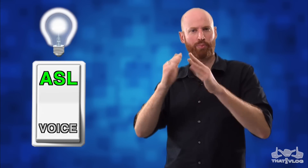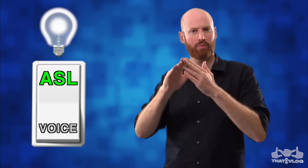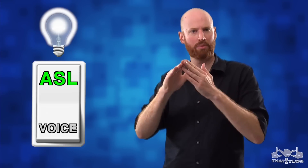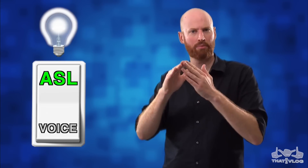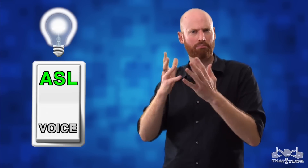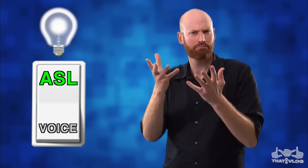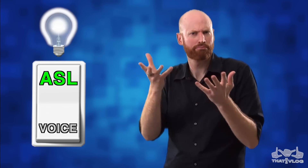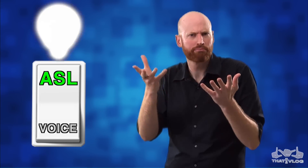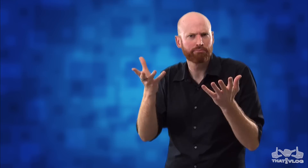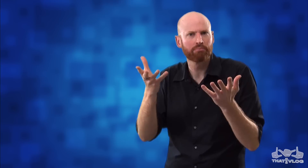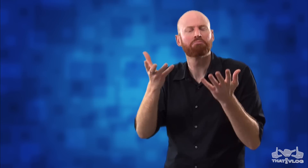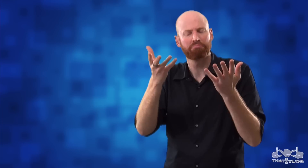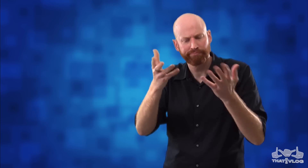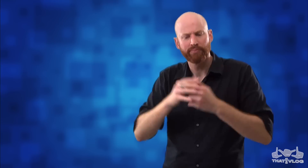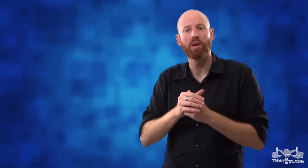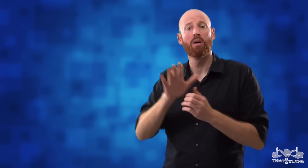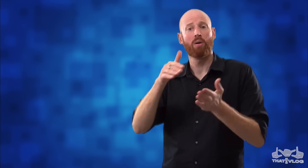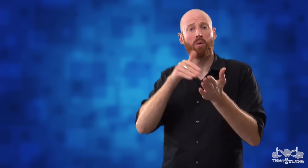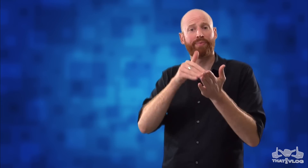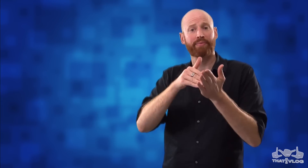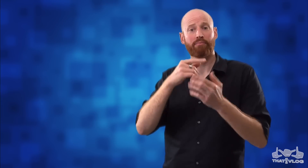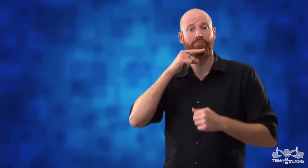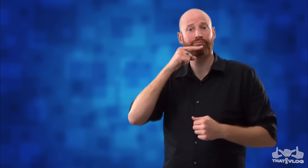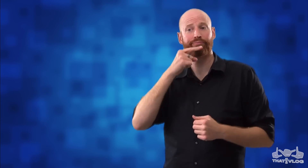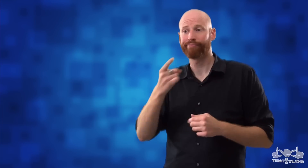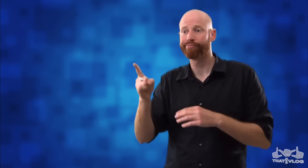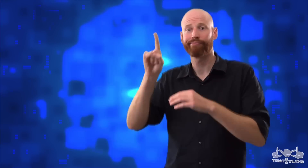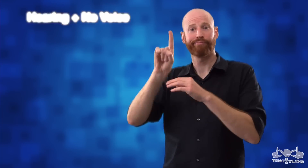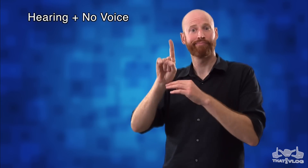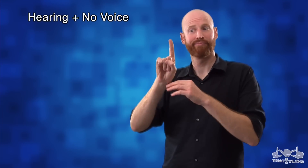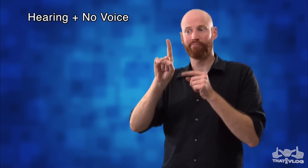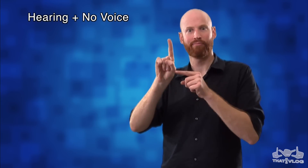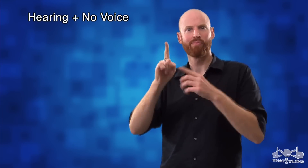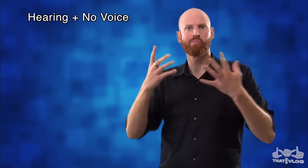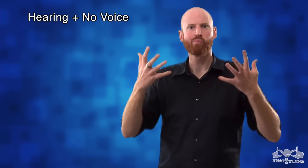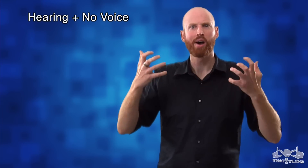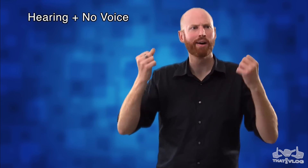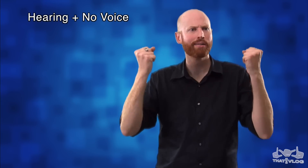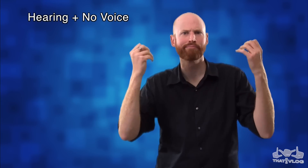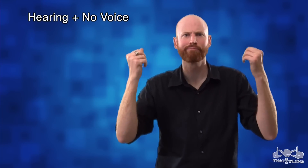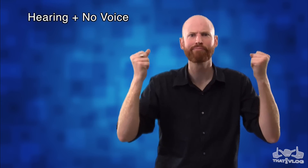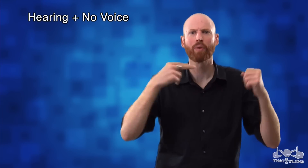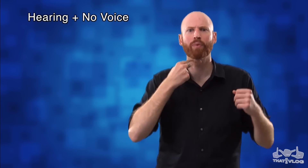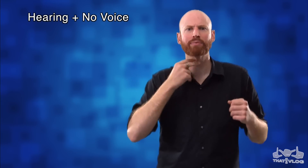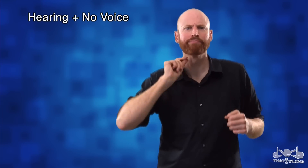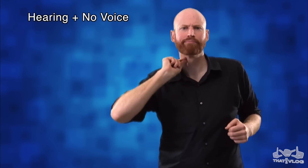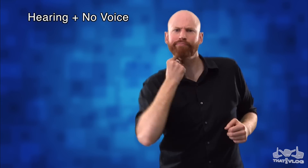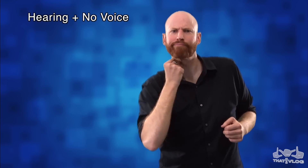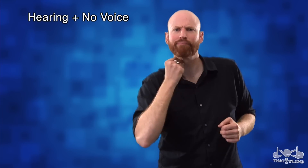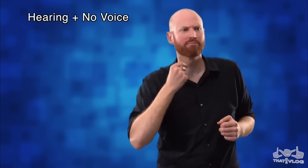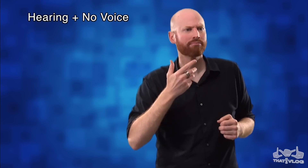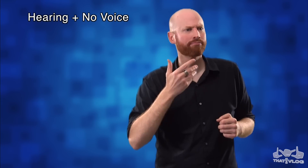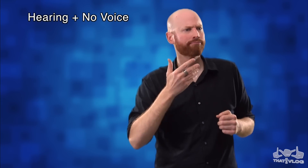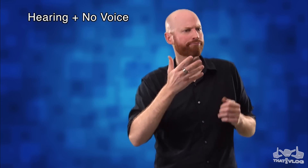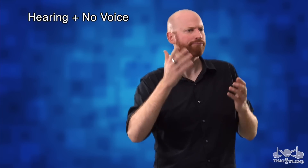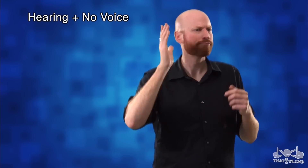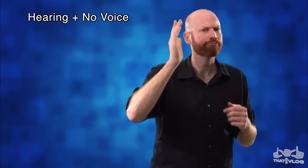apply to the ASL Community? Often, when hearing people want to get involved sign, they'll turn their voices off